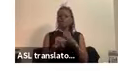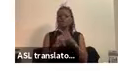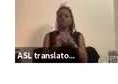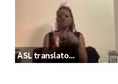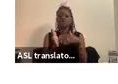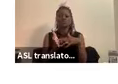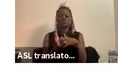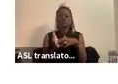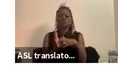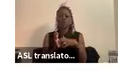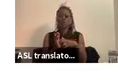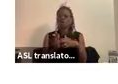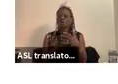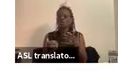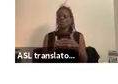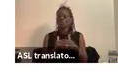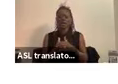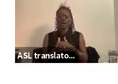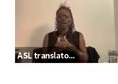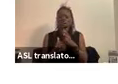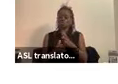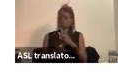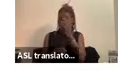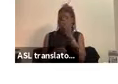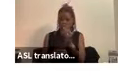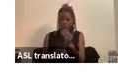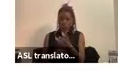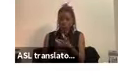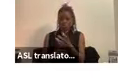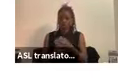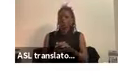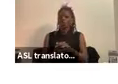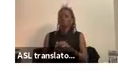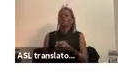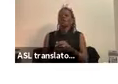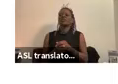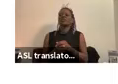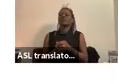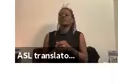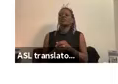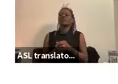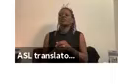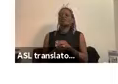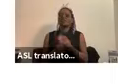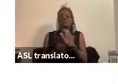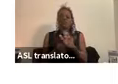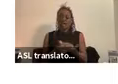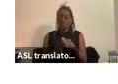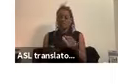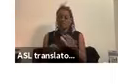So recommended health precautions are that full vaccination is the best protection,